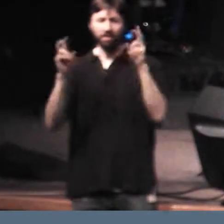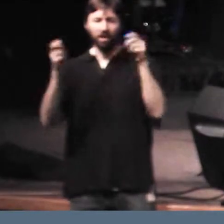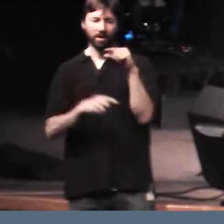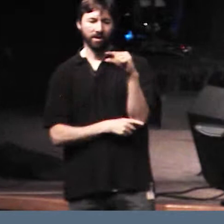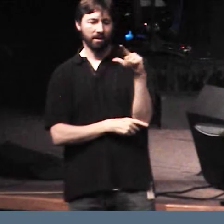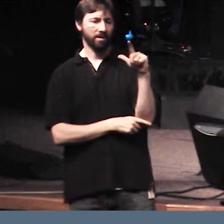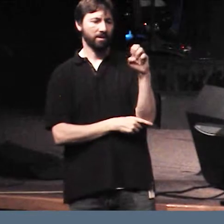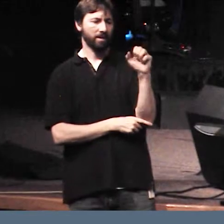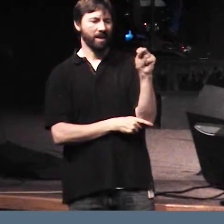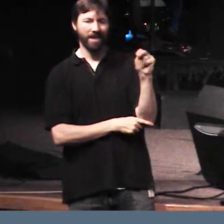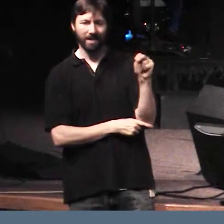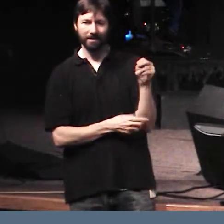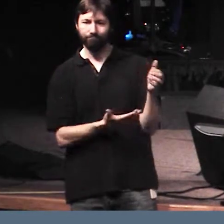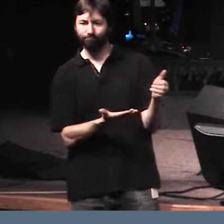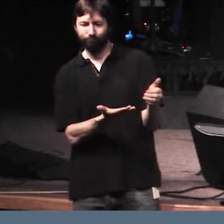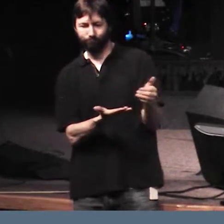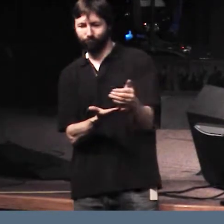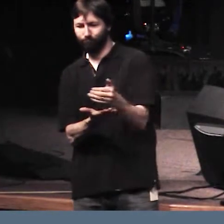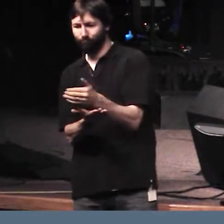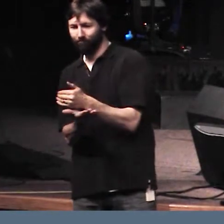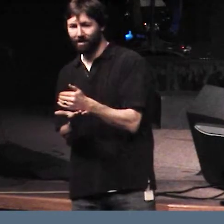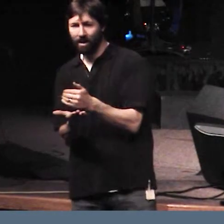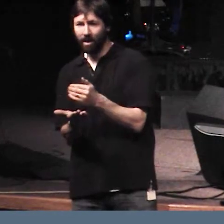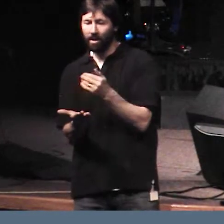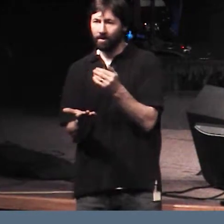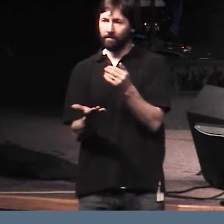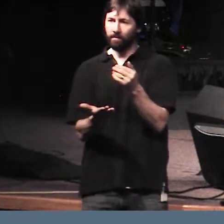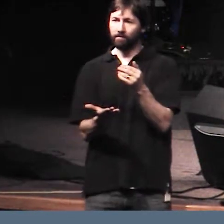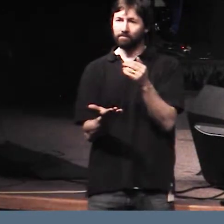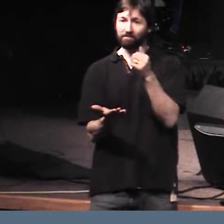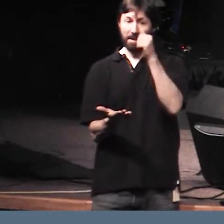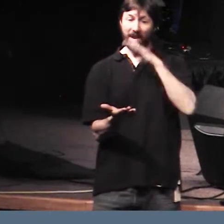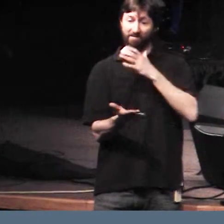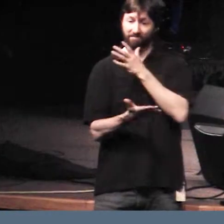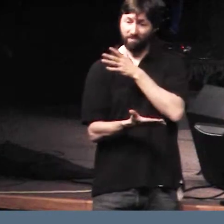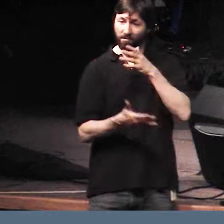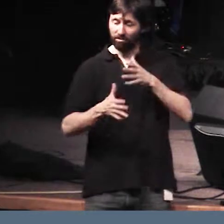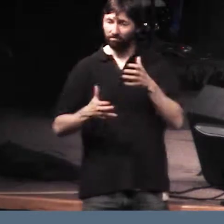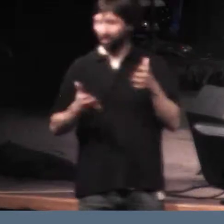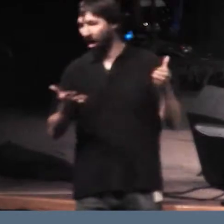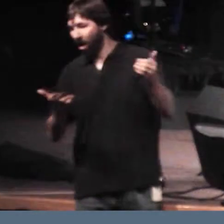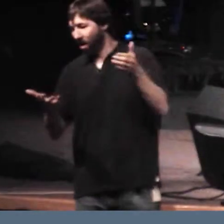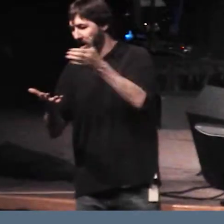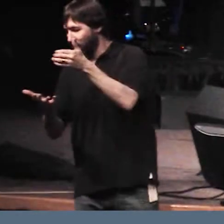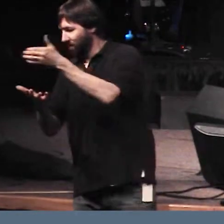and there are specific laws about when a person was harvesting not to harvest the edge of his fields and so people who are destitute they could come and they could